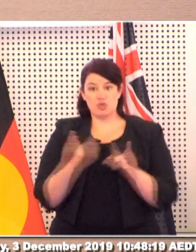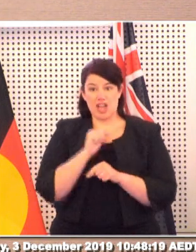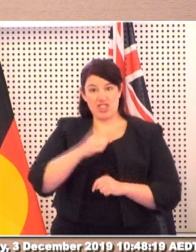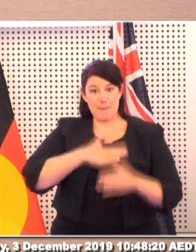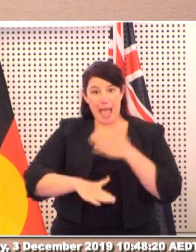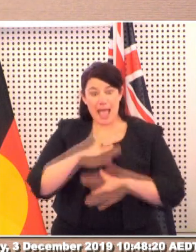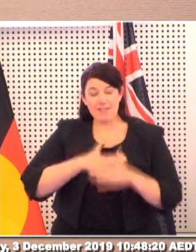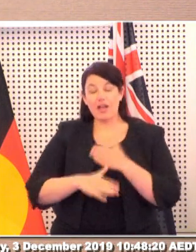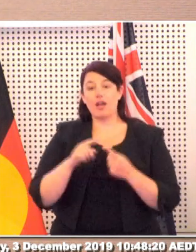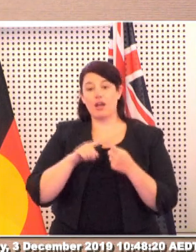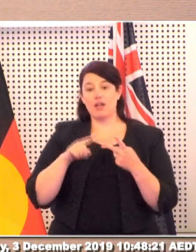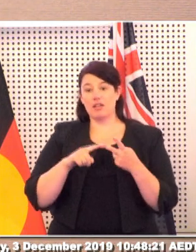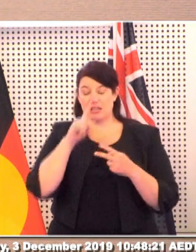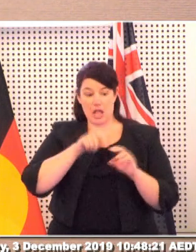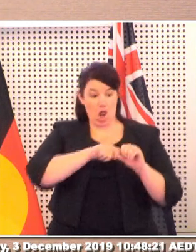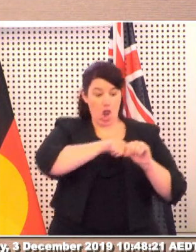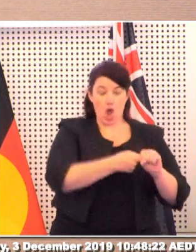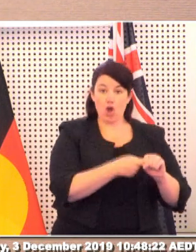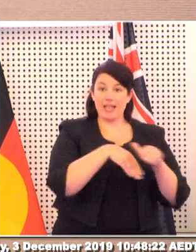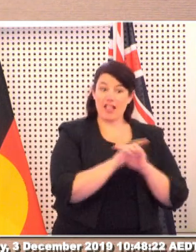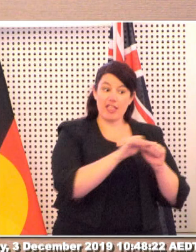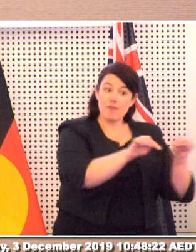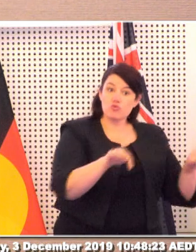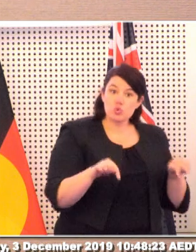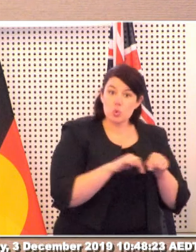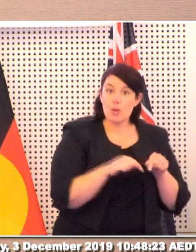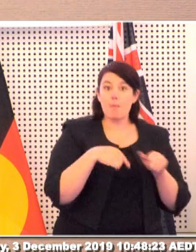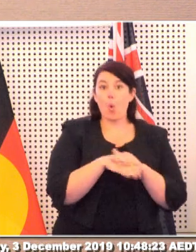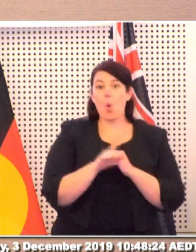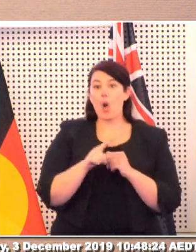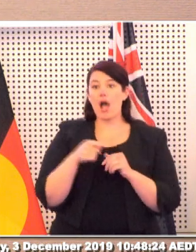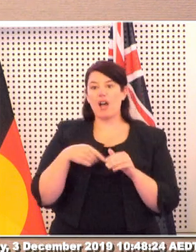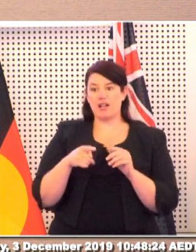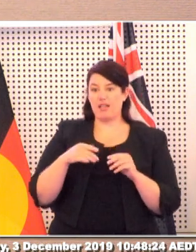They can be locked within either their room or within the service provider’s premises.